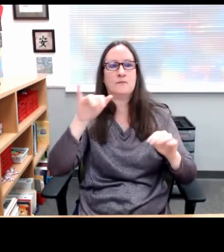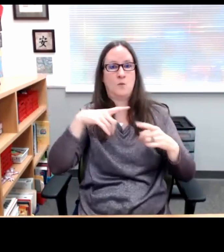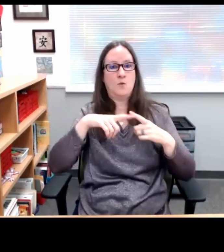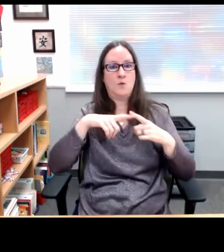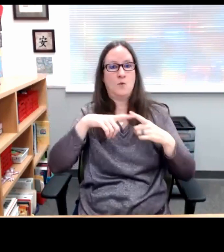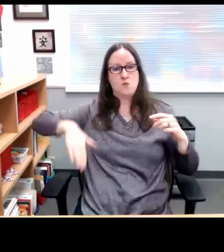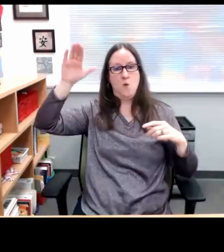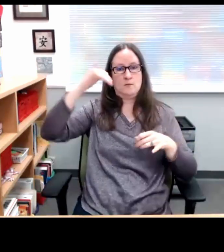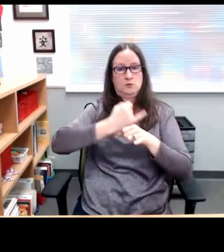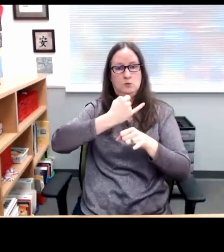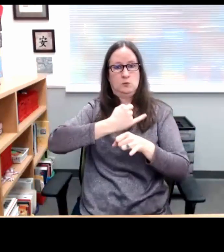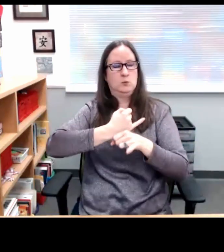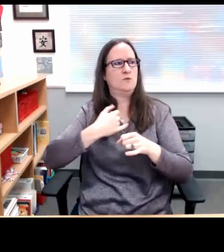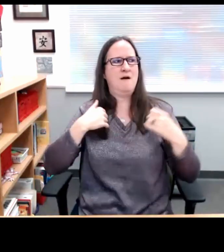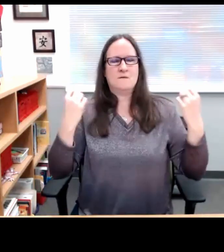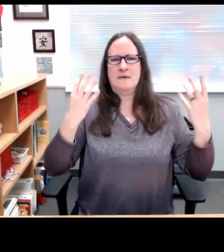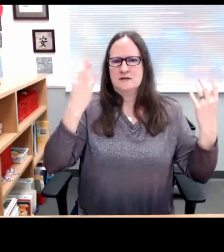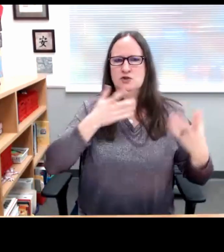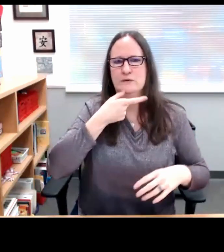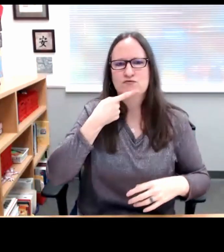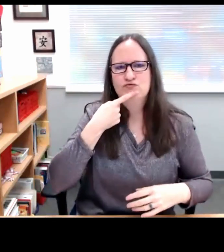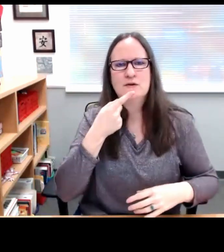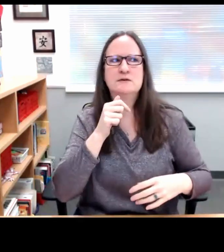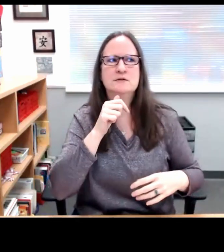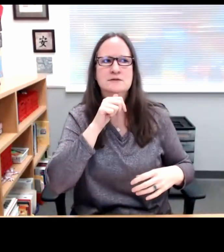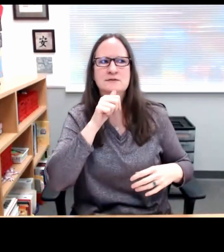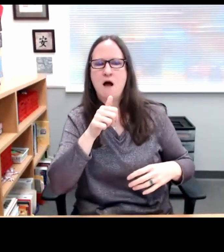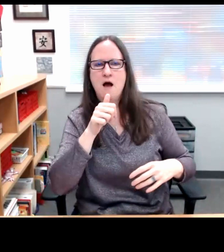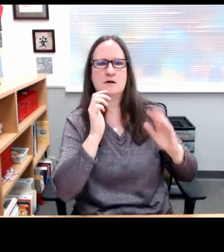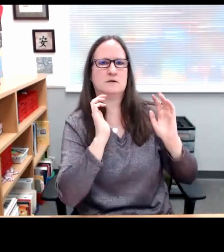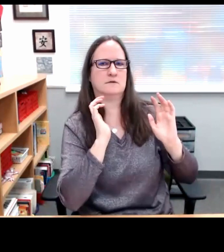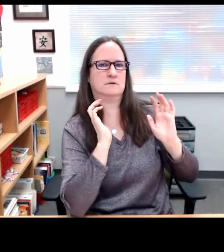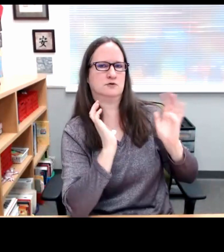Seeing teachers talk with teachers. When growing up in a school for the deaf, there were a lot of